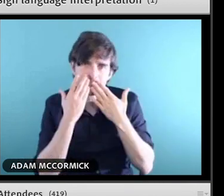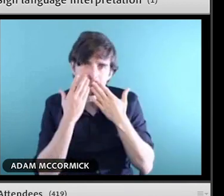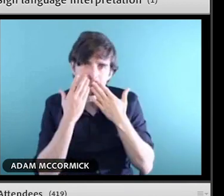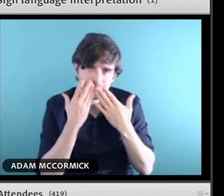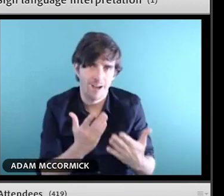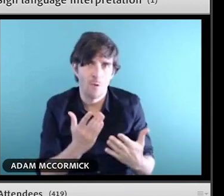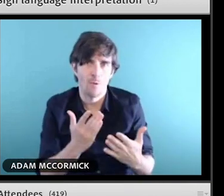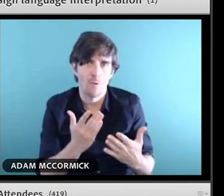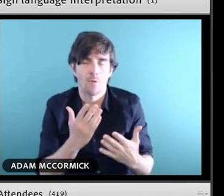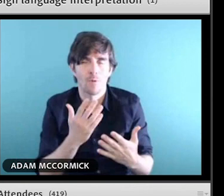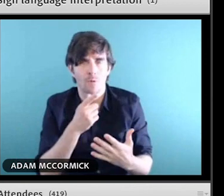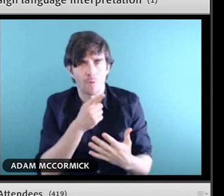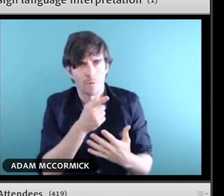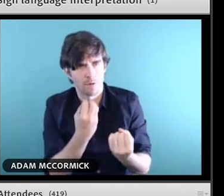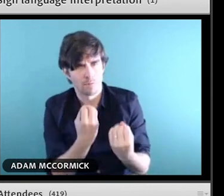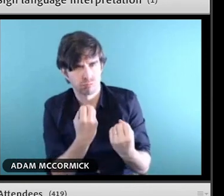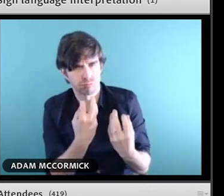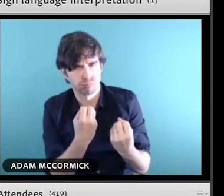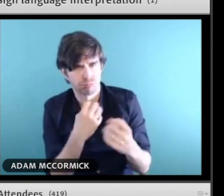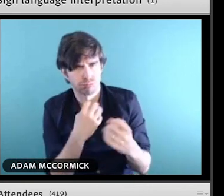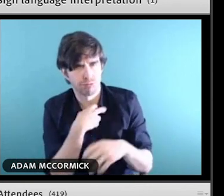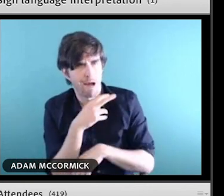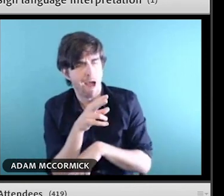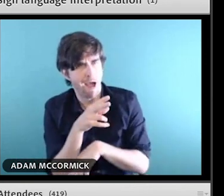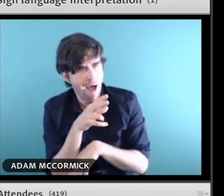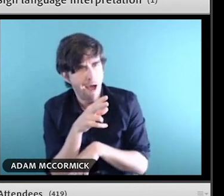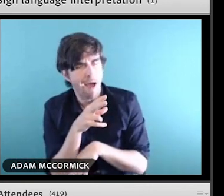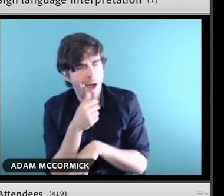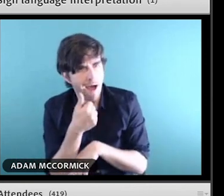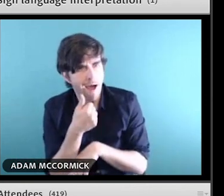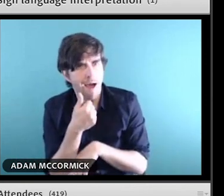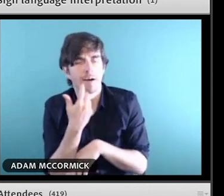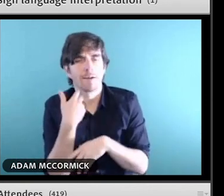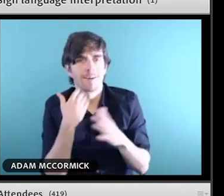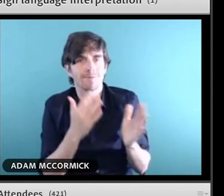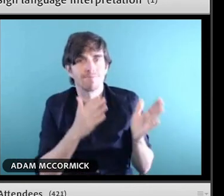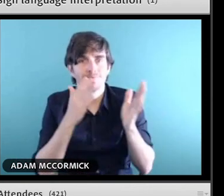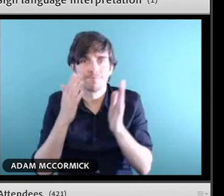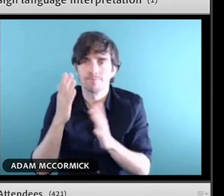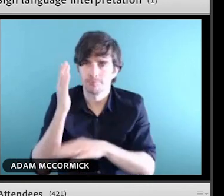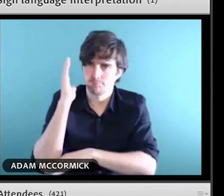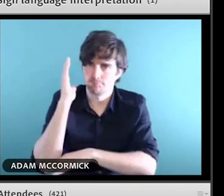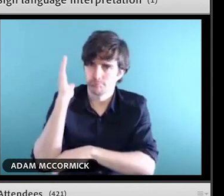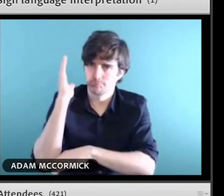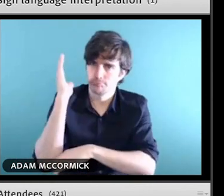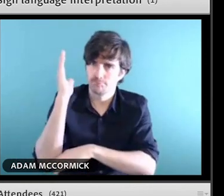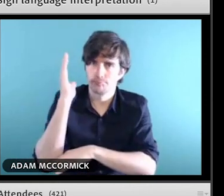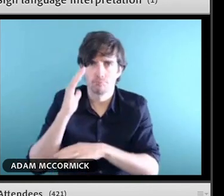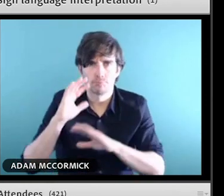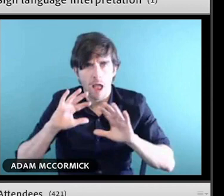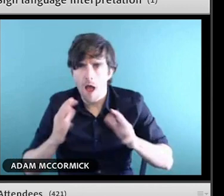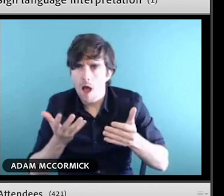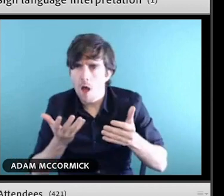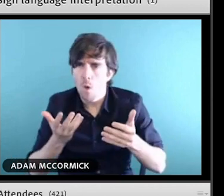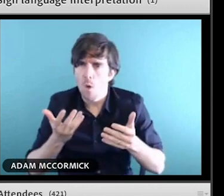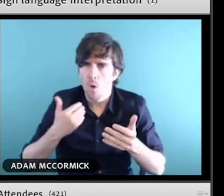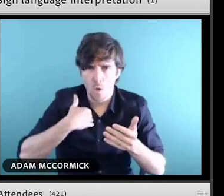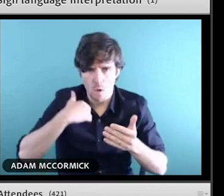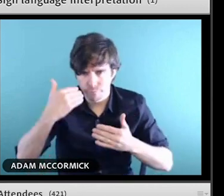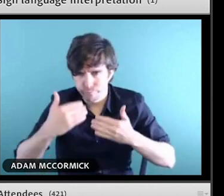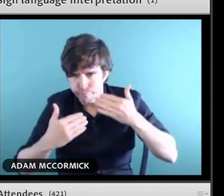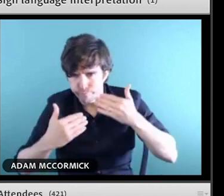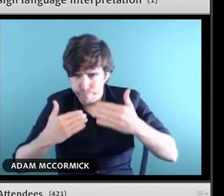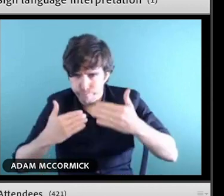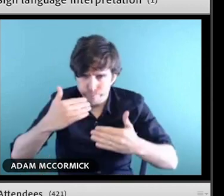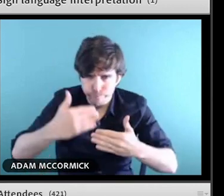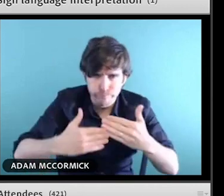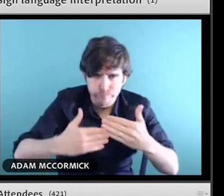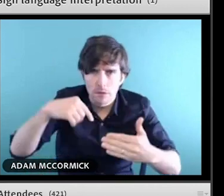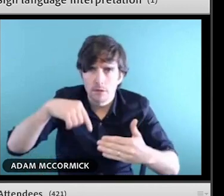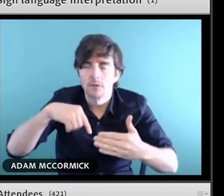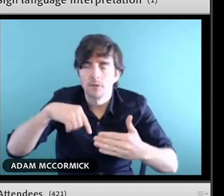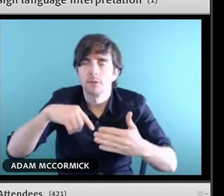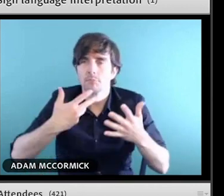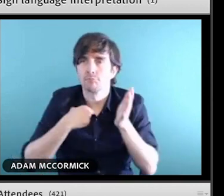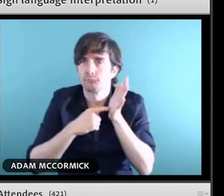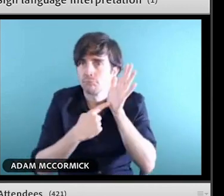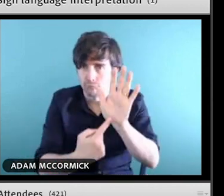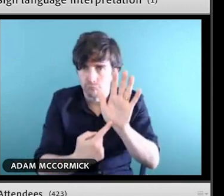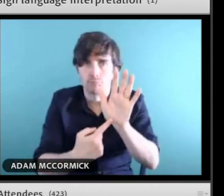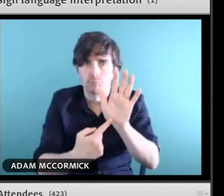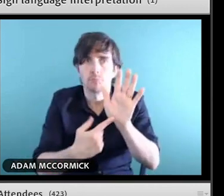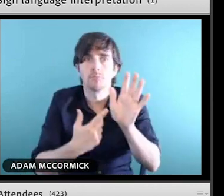assistant and his colleague Agnes Olulese, protection officer both from south Sudan.